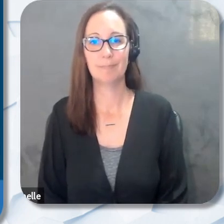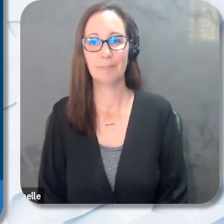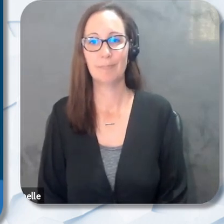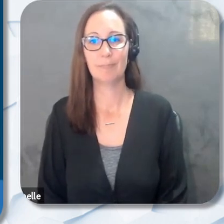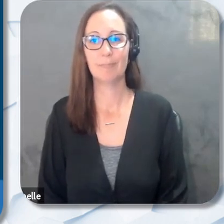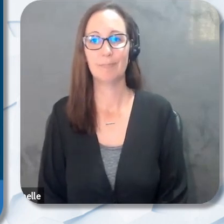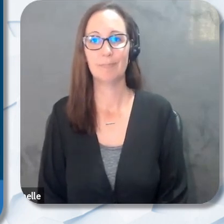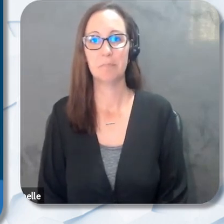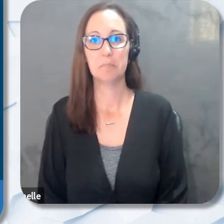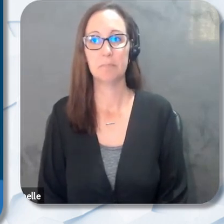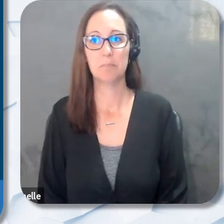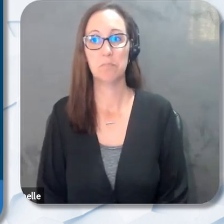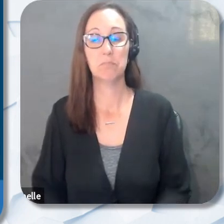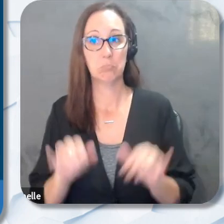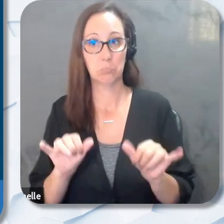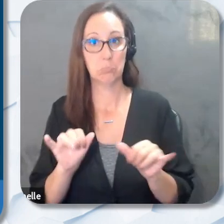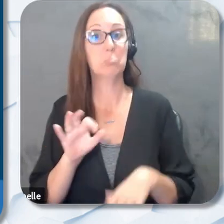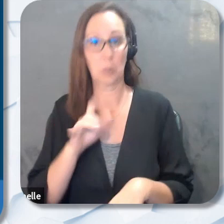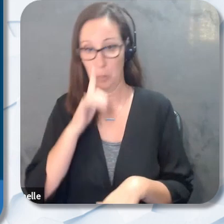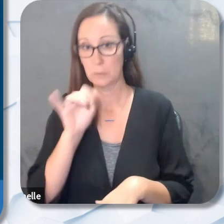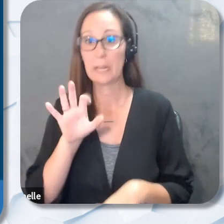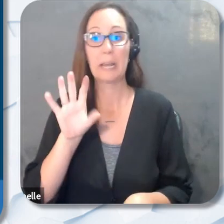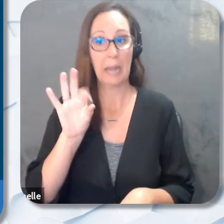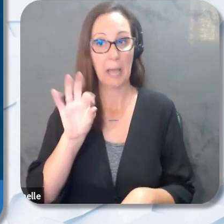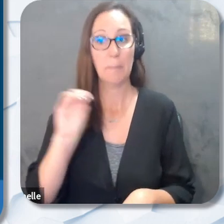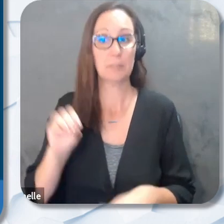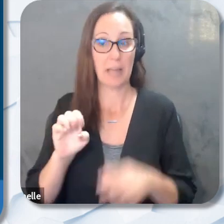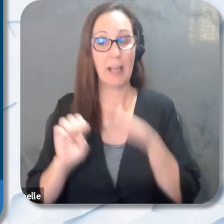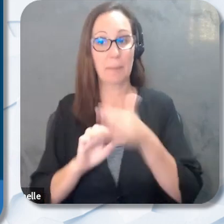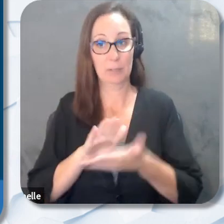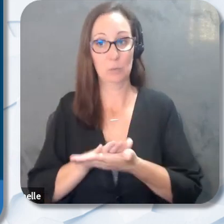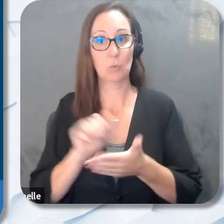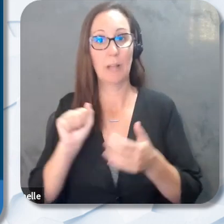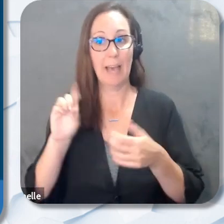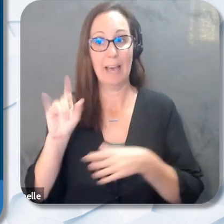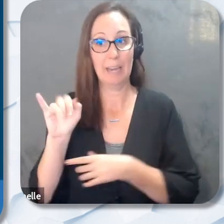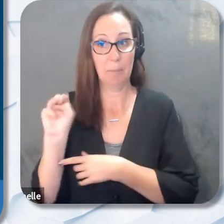It looks like about 9% are elementary school administrator educator staff